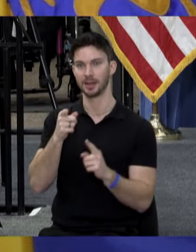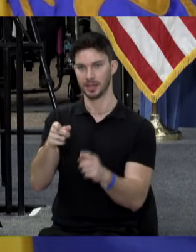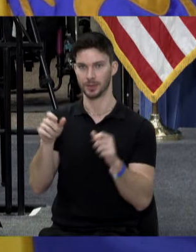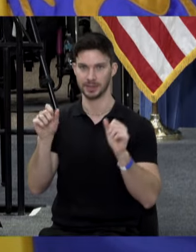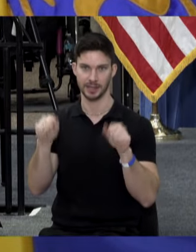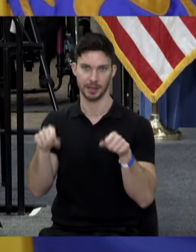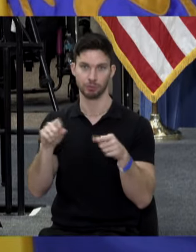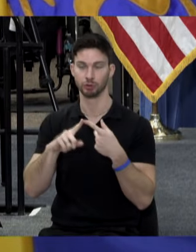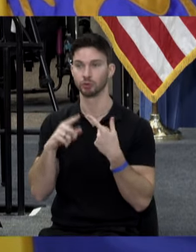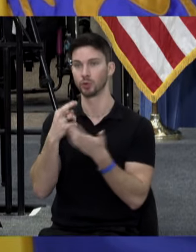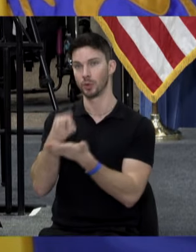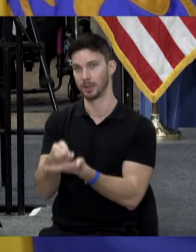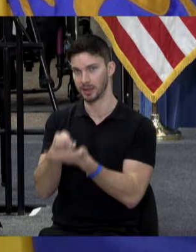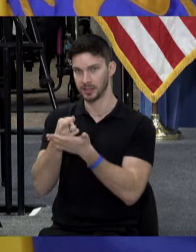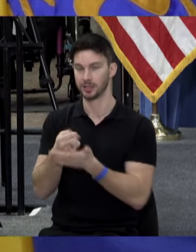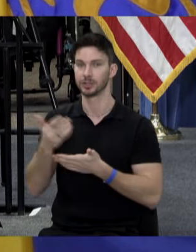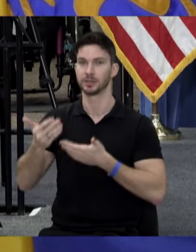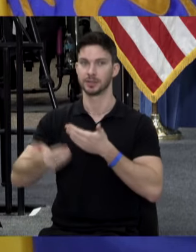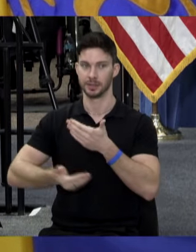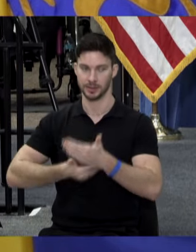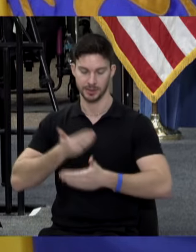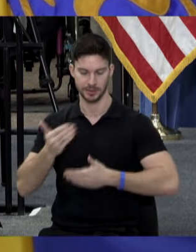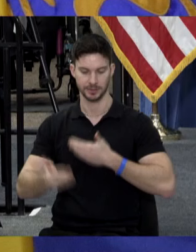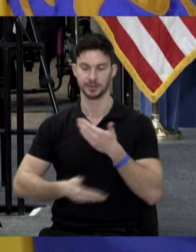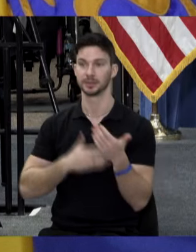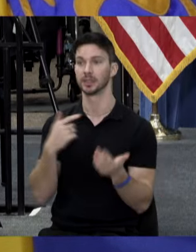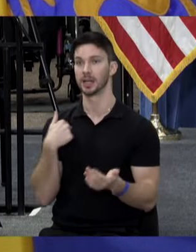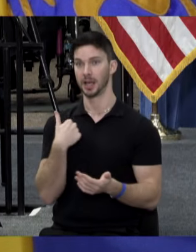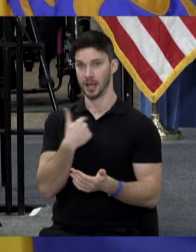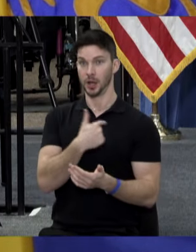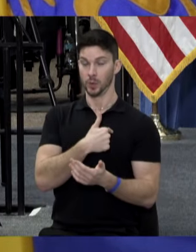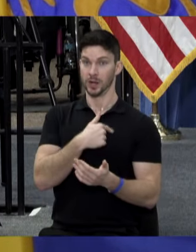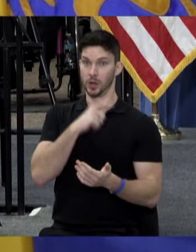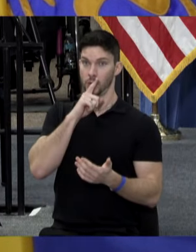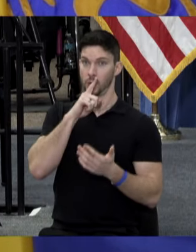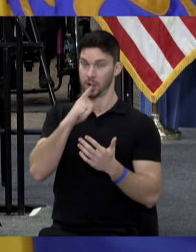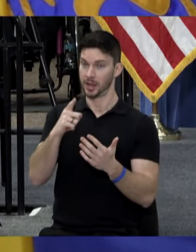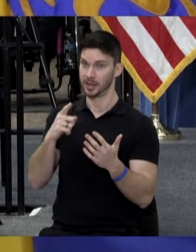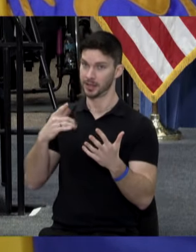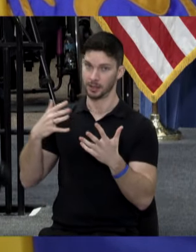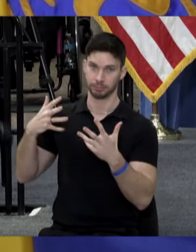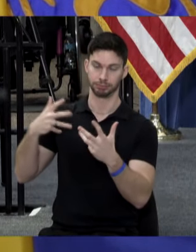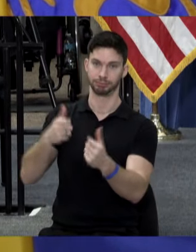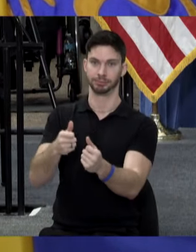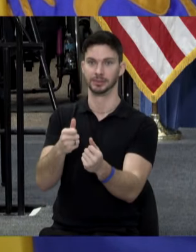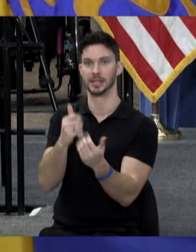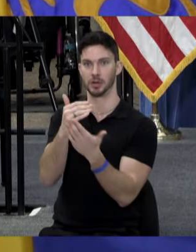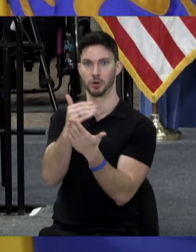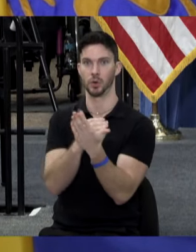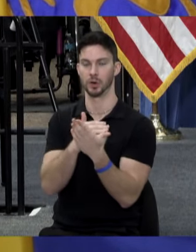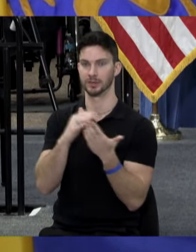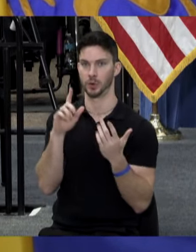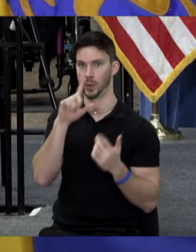rehab. And we really got a crash course on what it's going to look like to come home. Again,